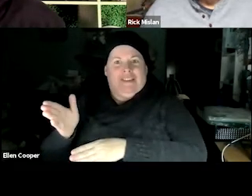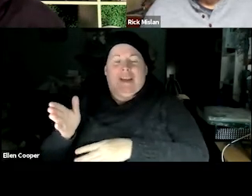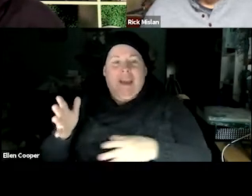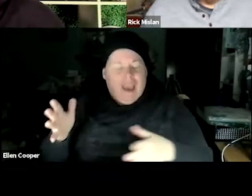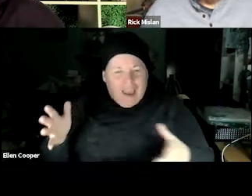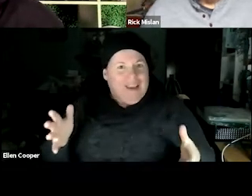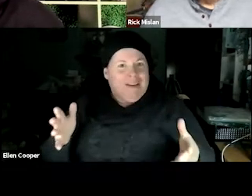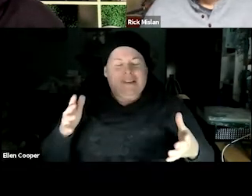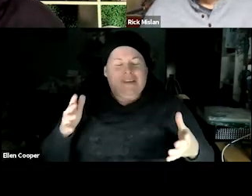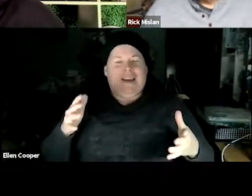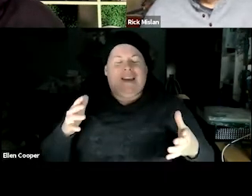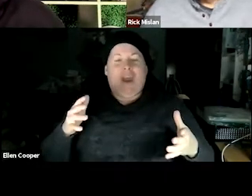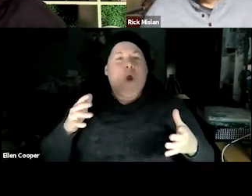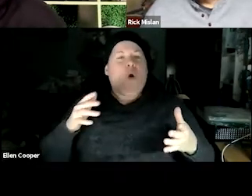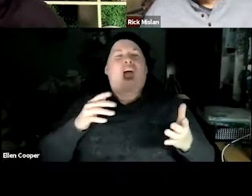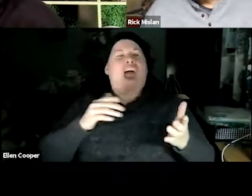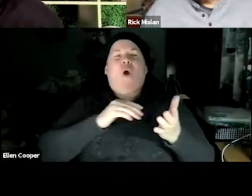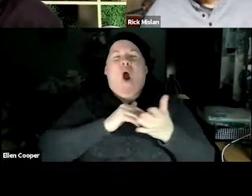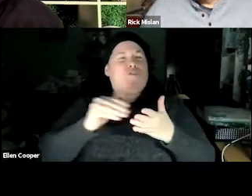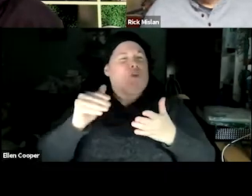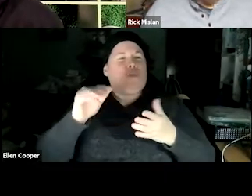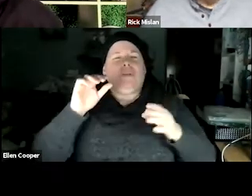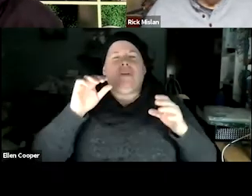how often we could pick this out. It was people with military experience.